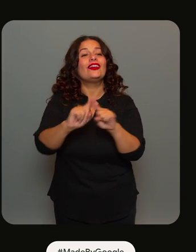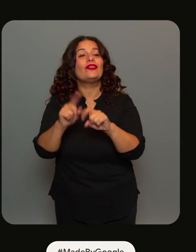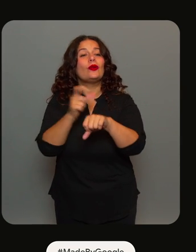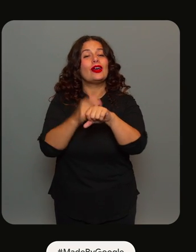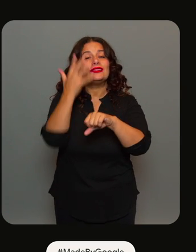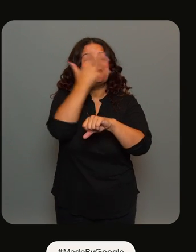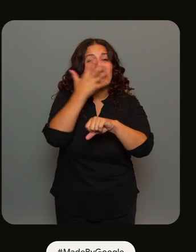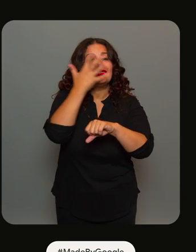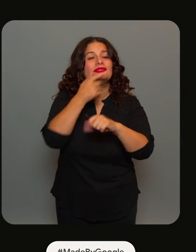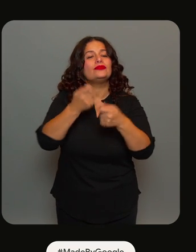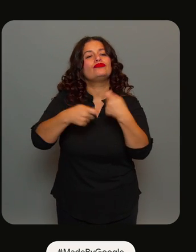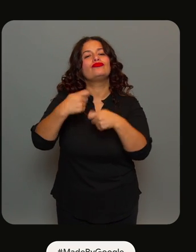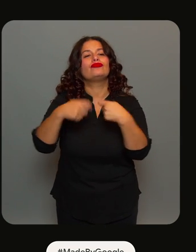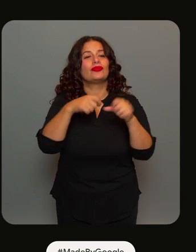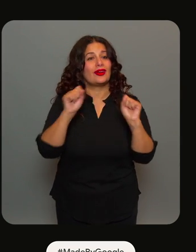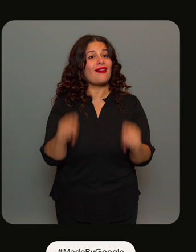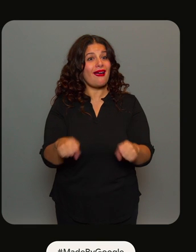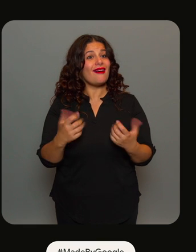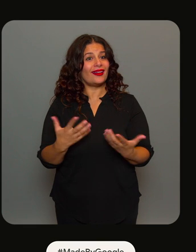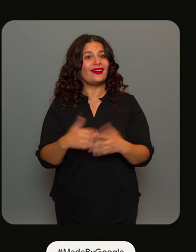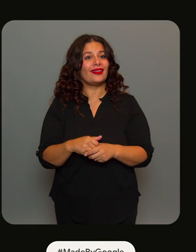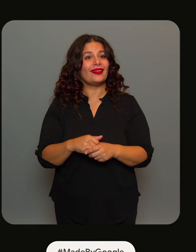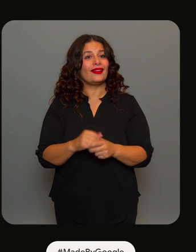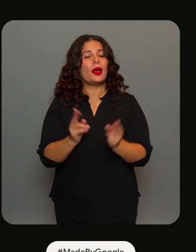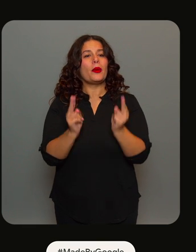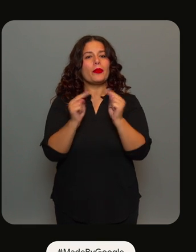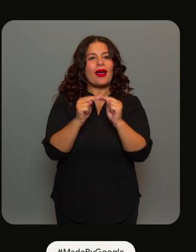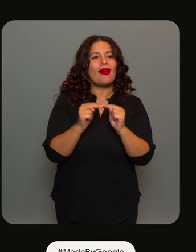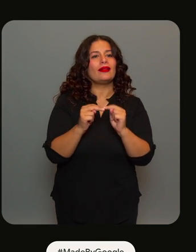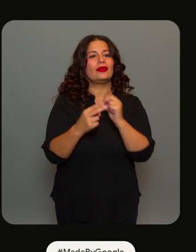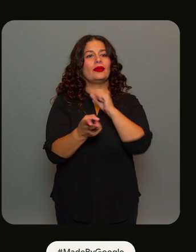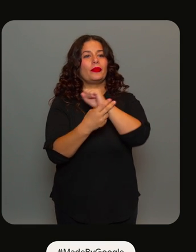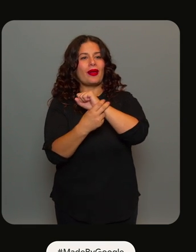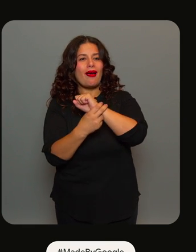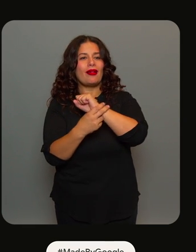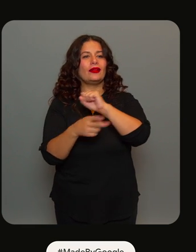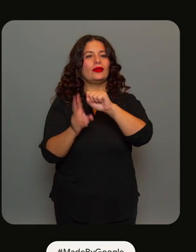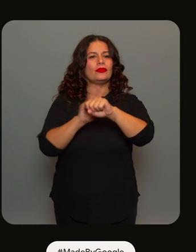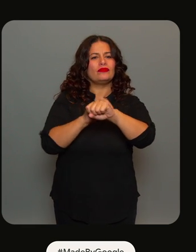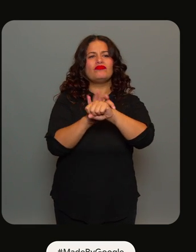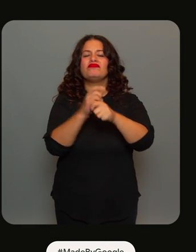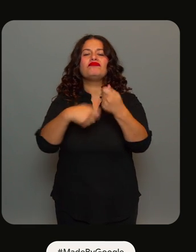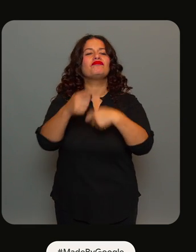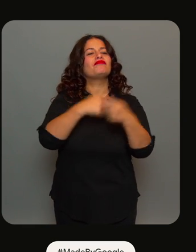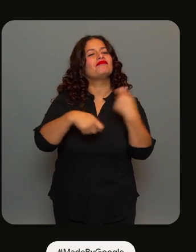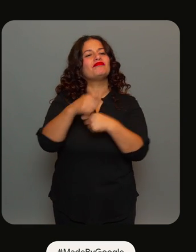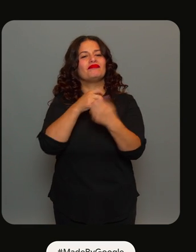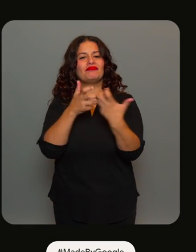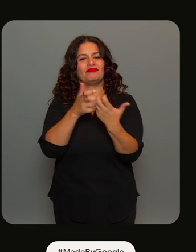The combinations are endless, and just as importantly, Pixel Watch is designed to understand you and your needs throughout